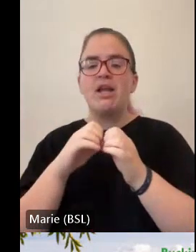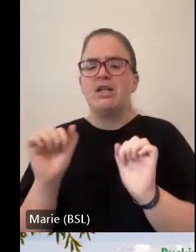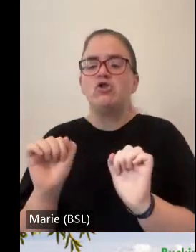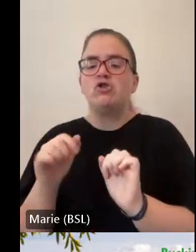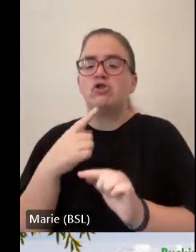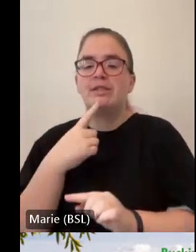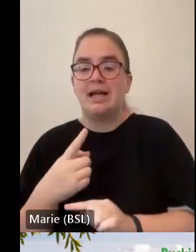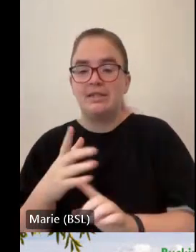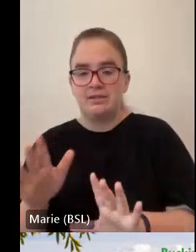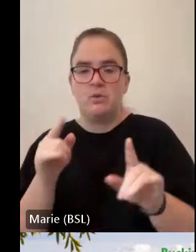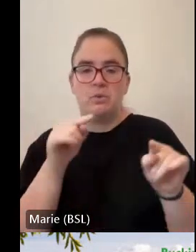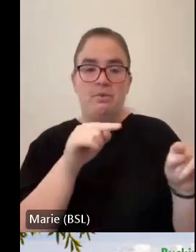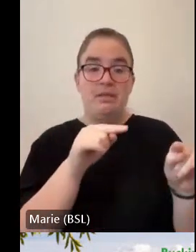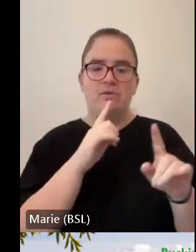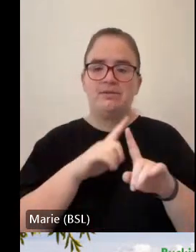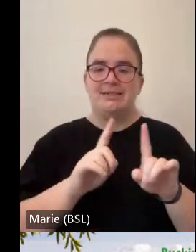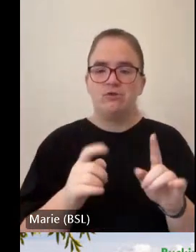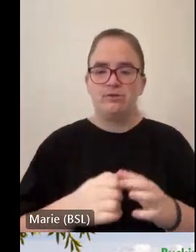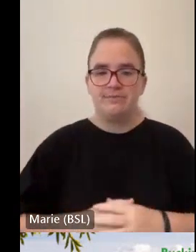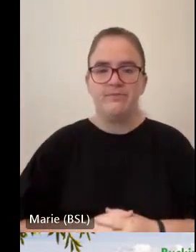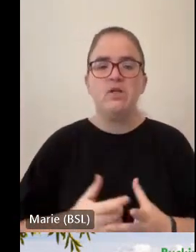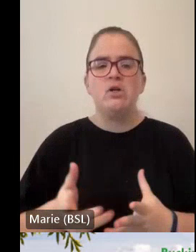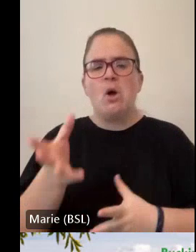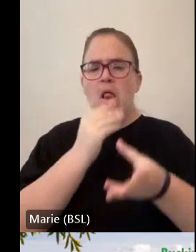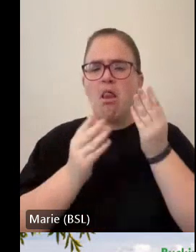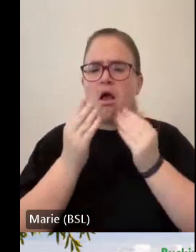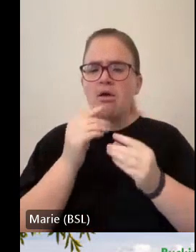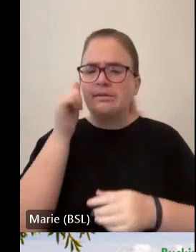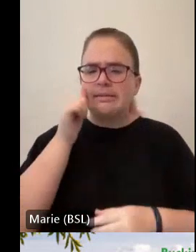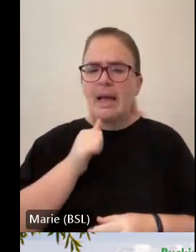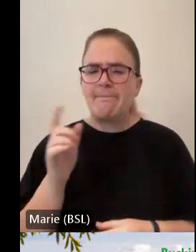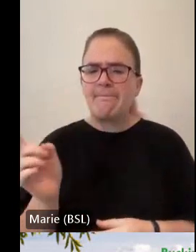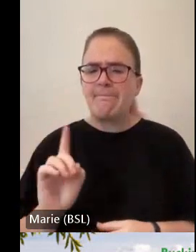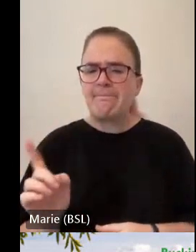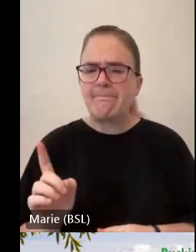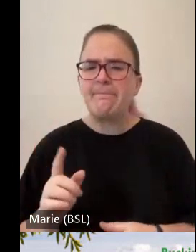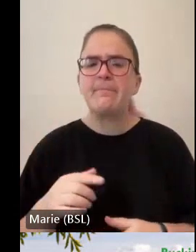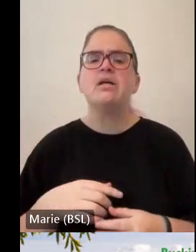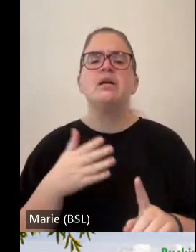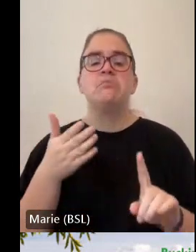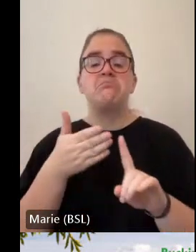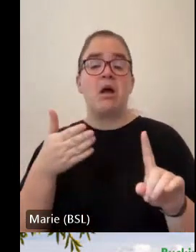UM, so we're gonna learn what a scam is and who's targeted by them.